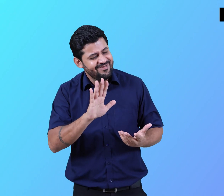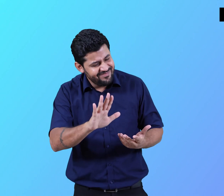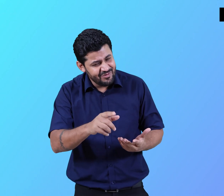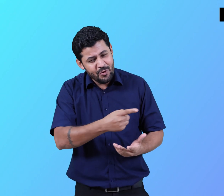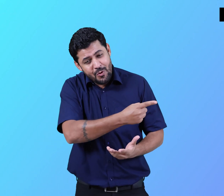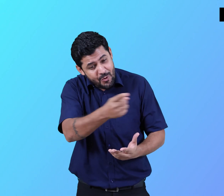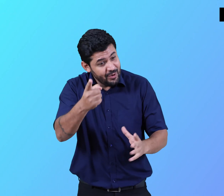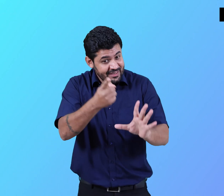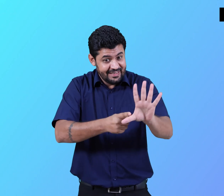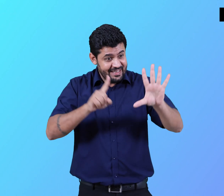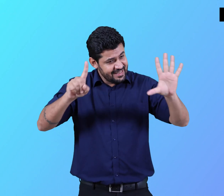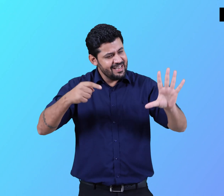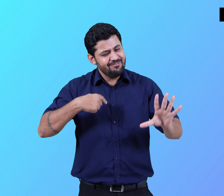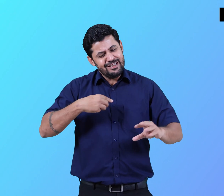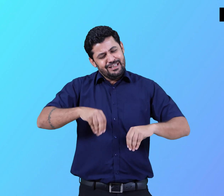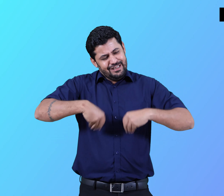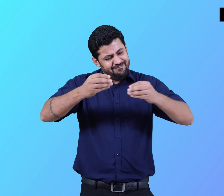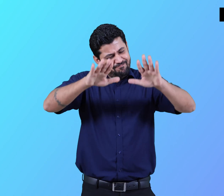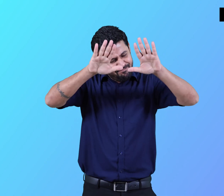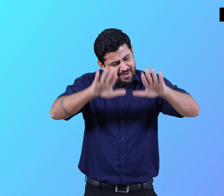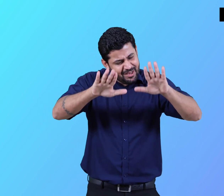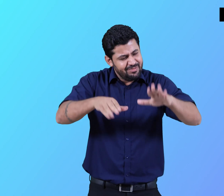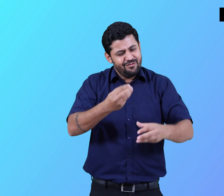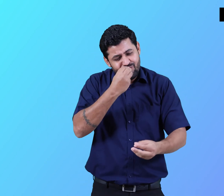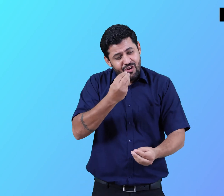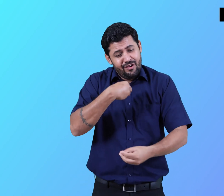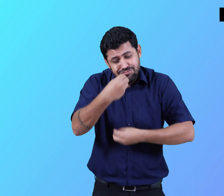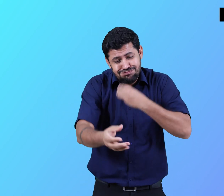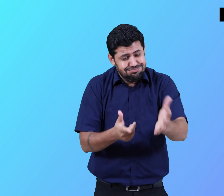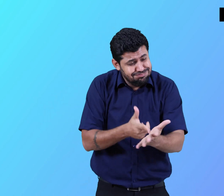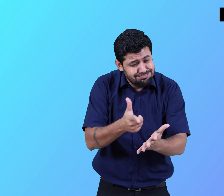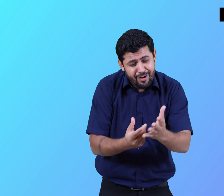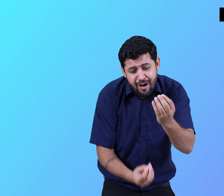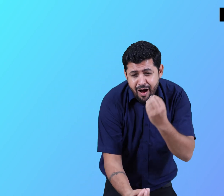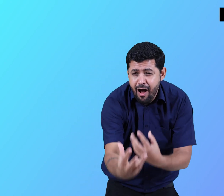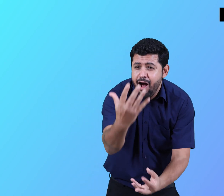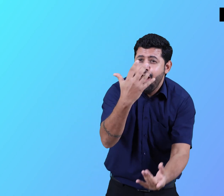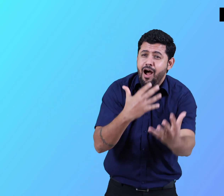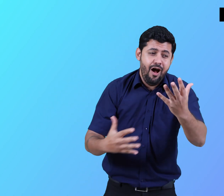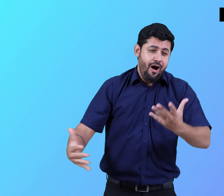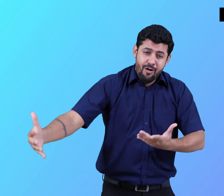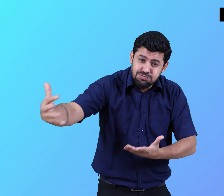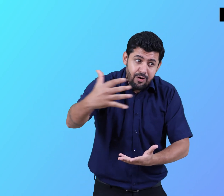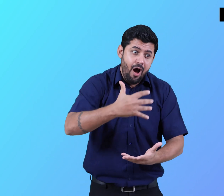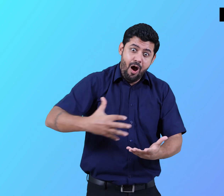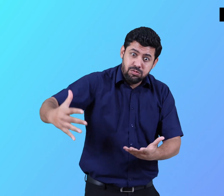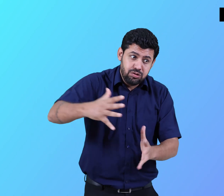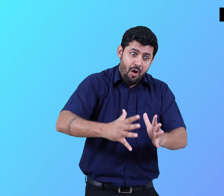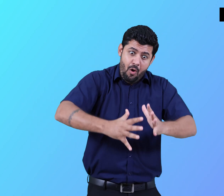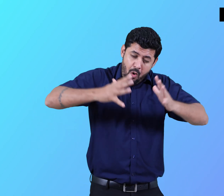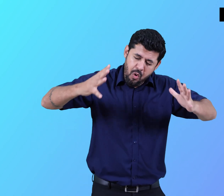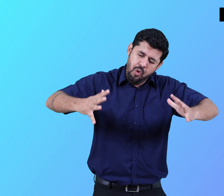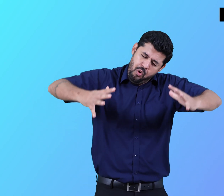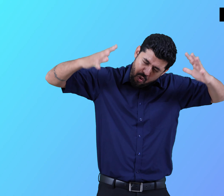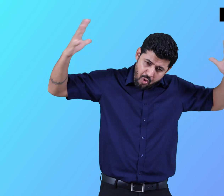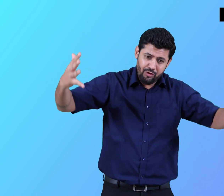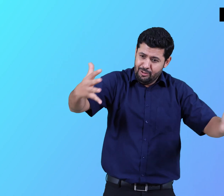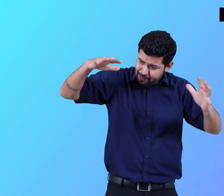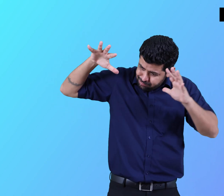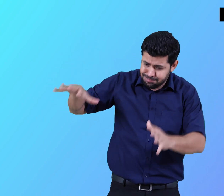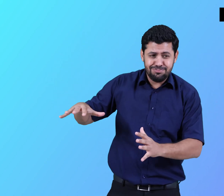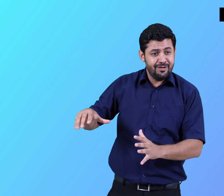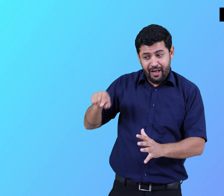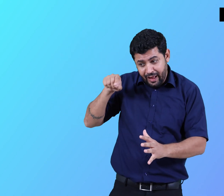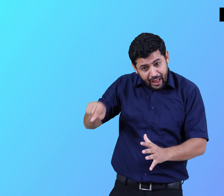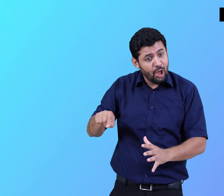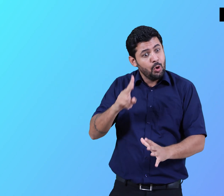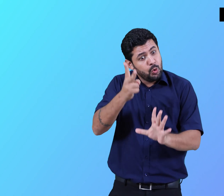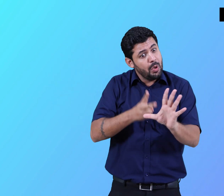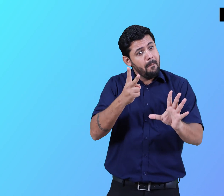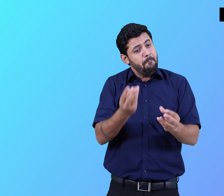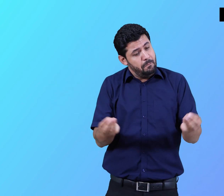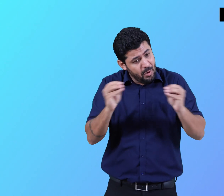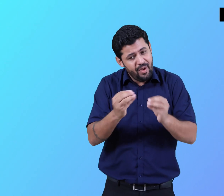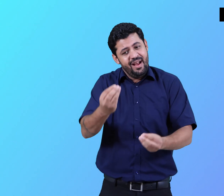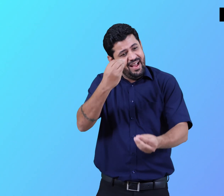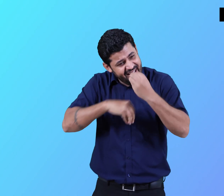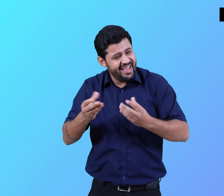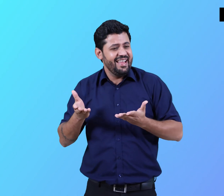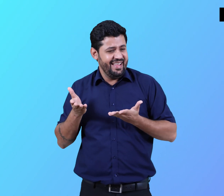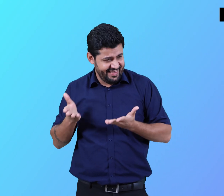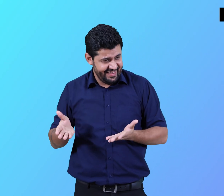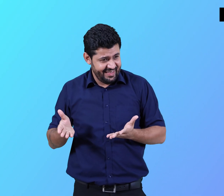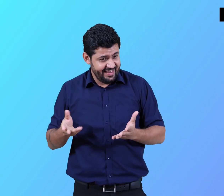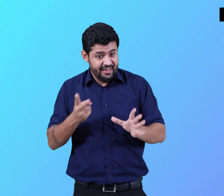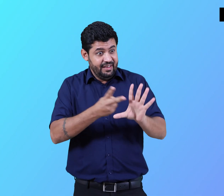I will order my blessing to come to you during the sixth year. The land will produce a crop in that year that will be enough for two more years.